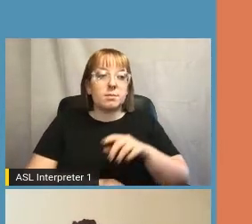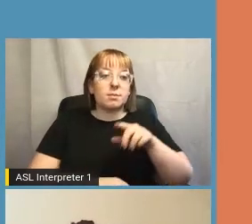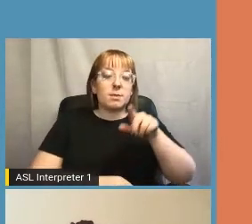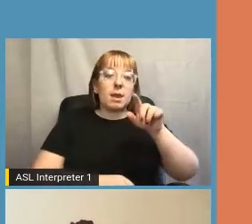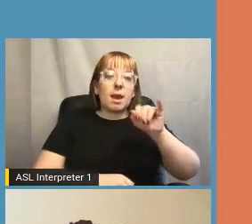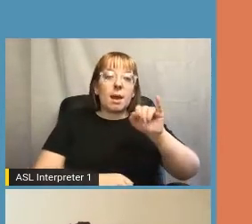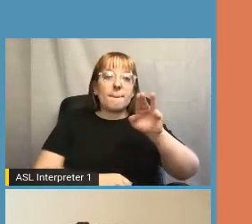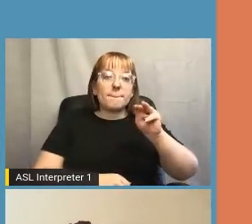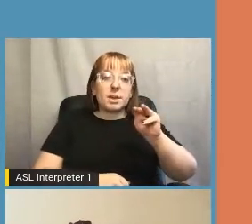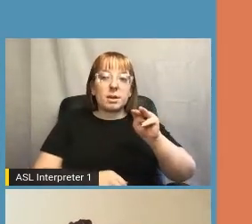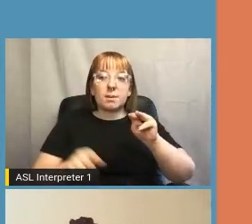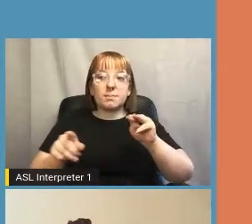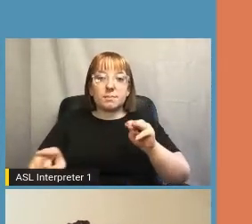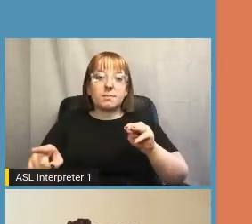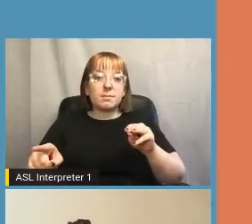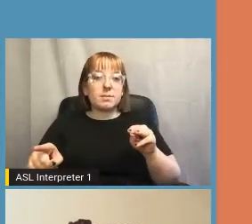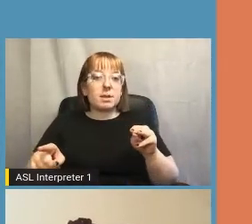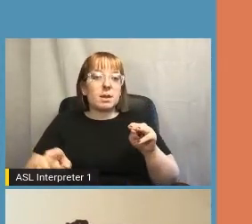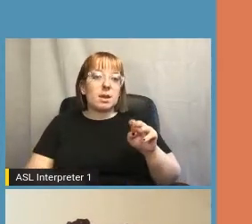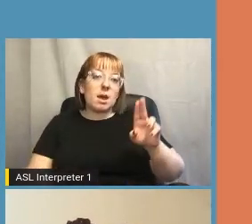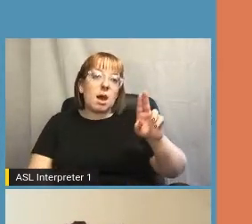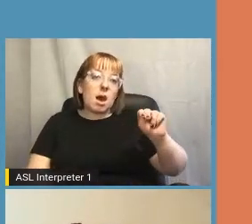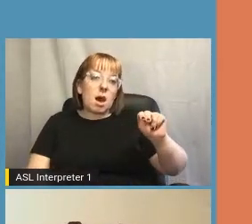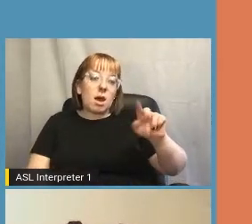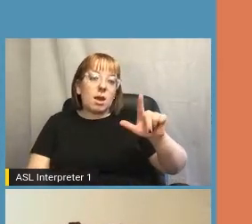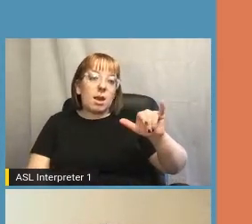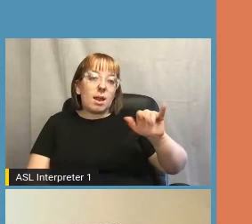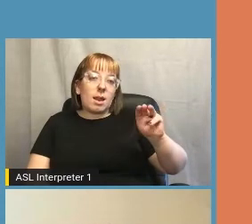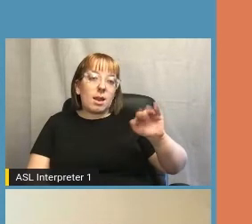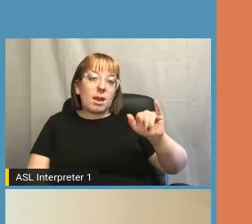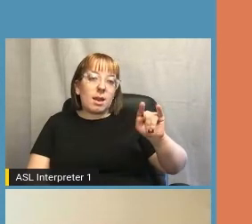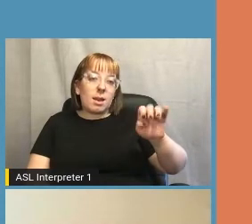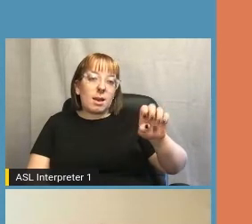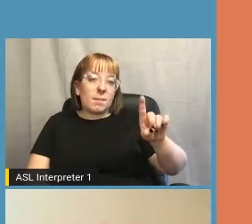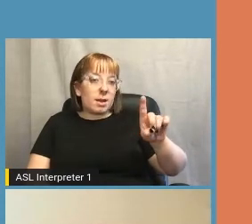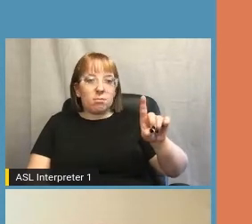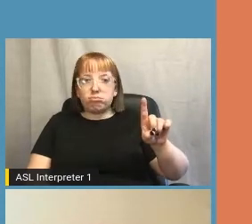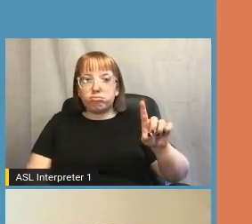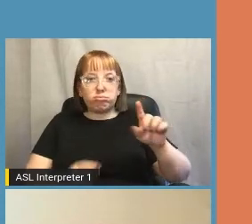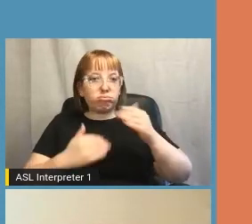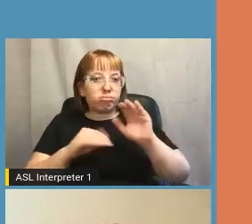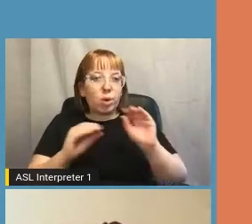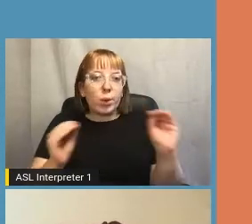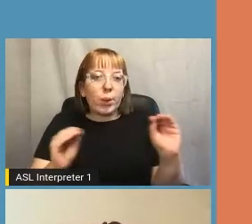unlimited access because of ibm bought the island but in [ __ ] matrix you have a limit